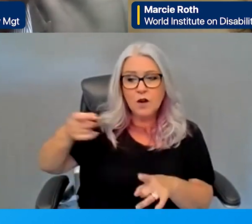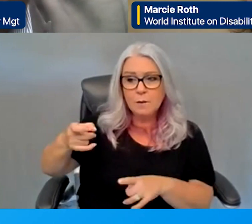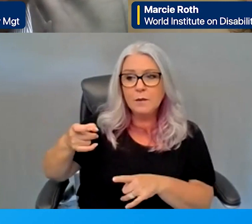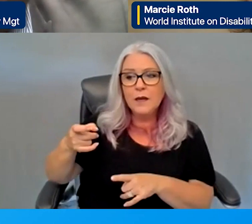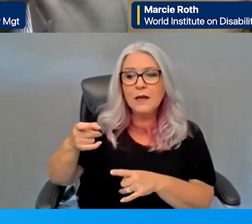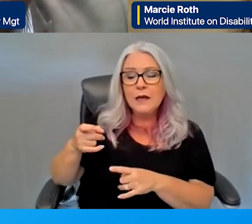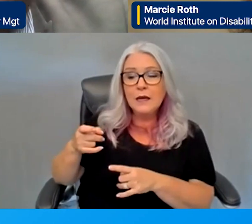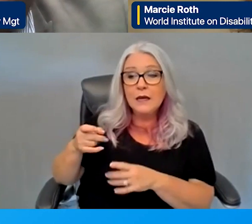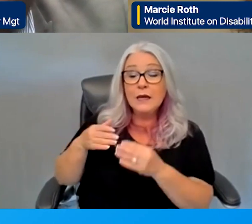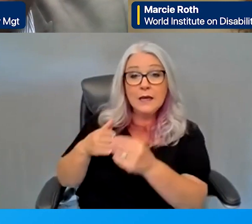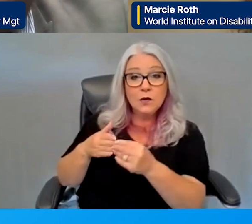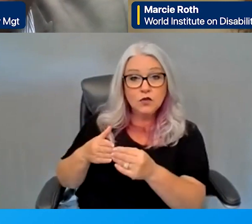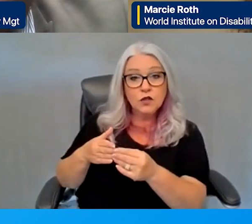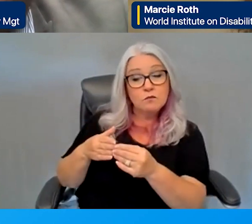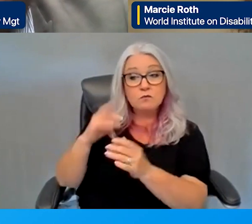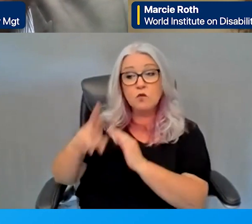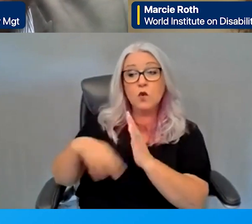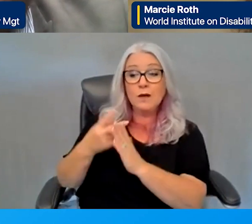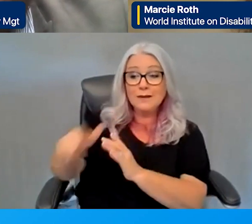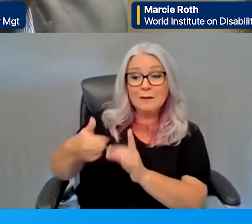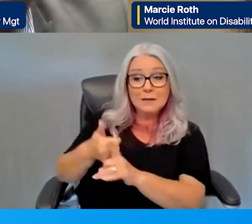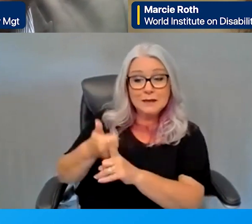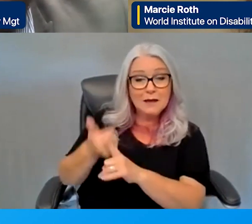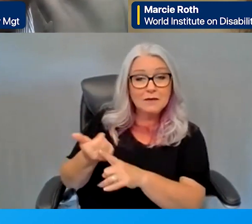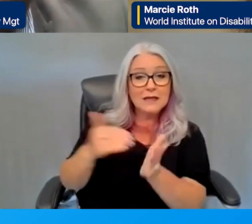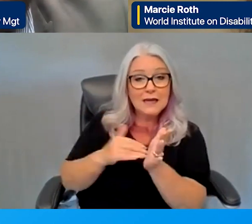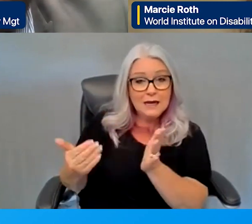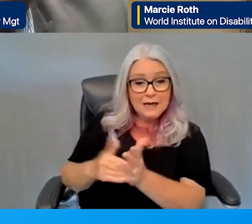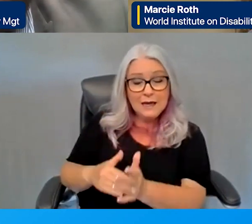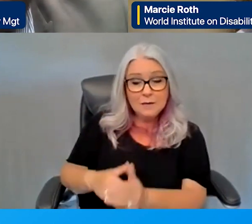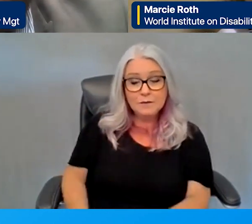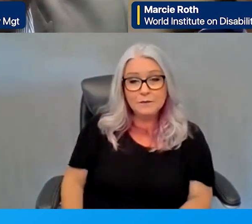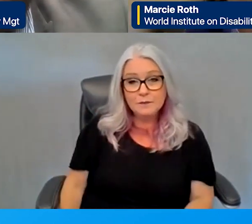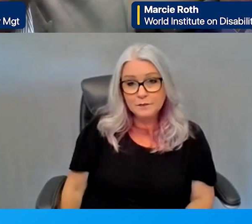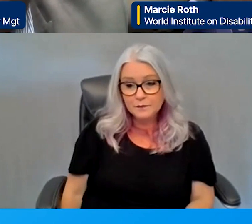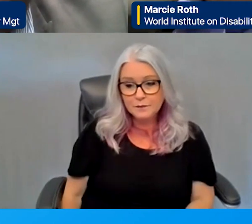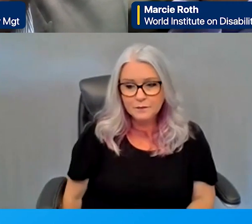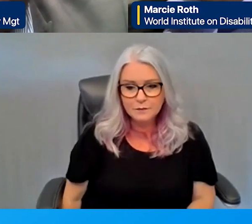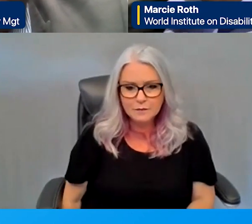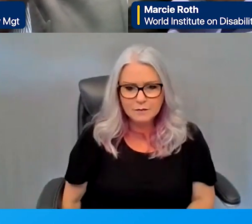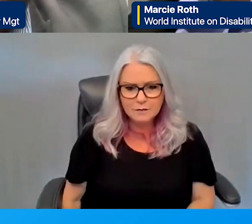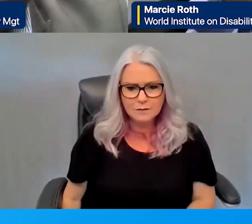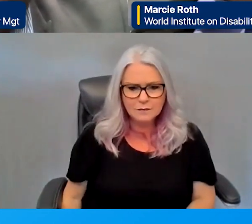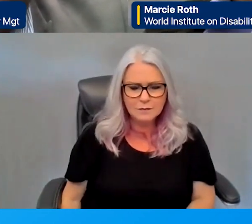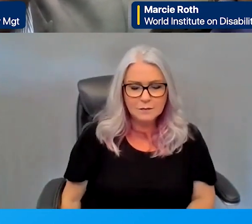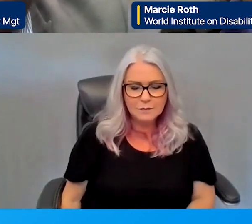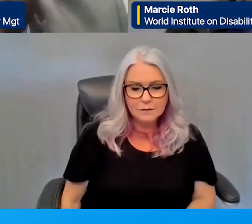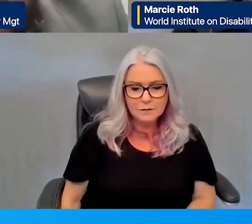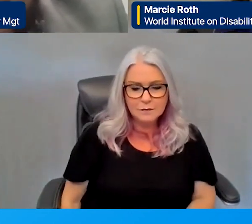time and again. In the U.S., while we are